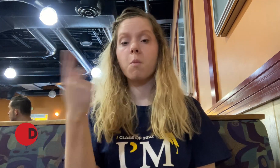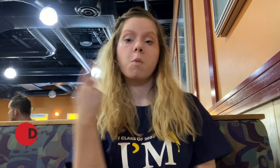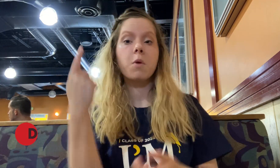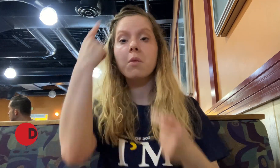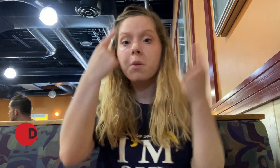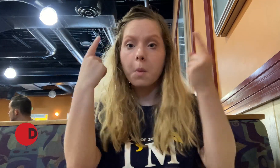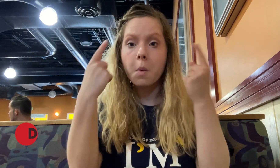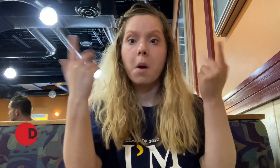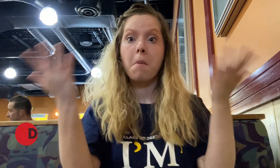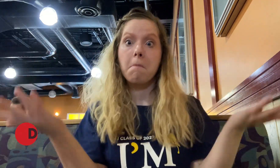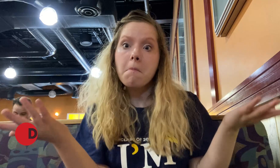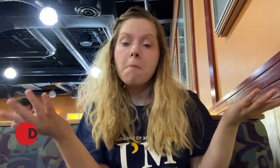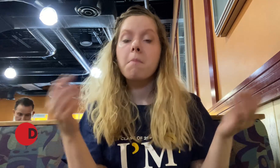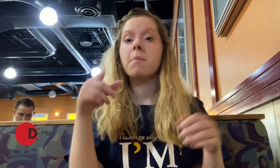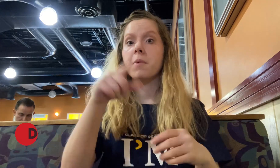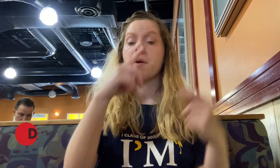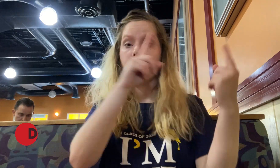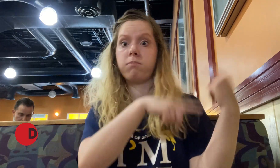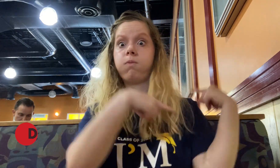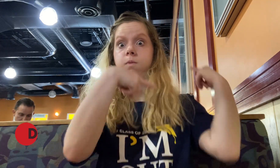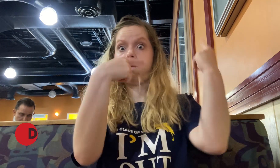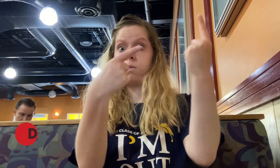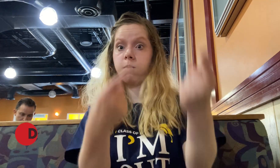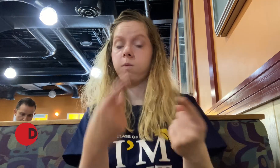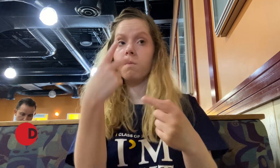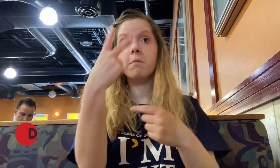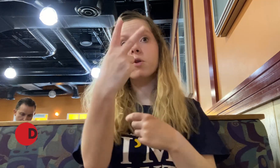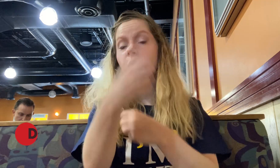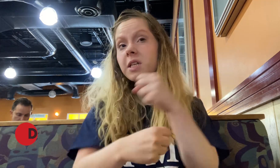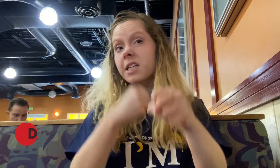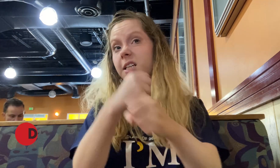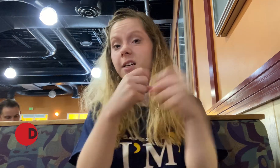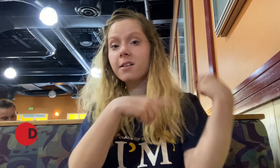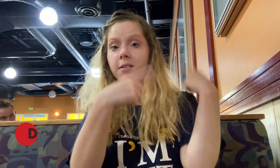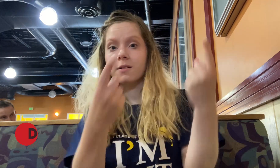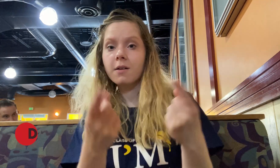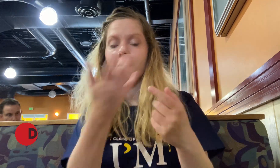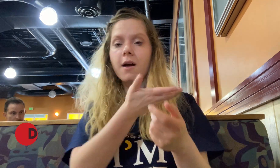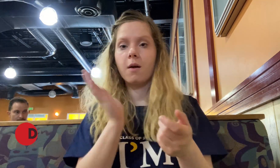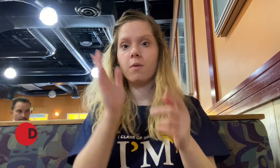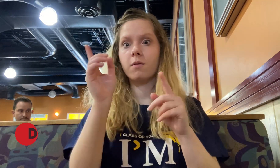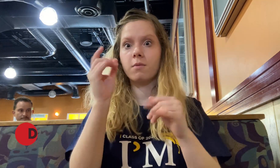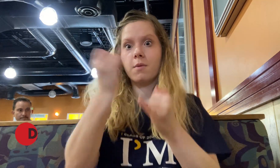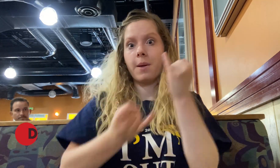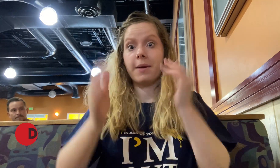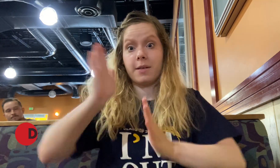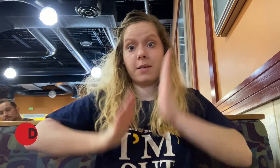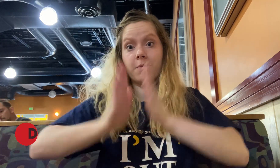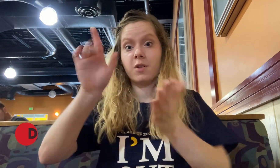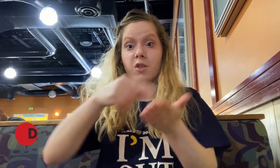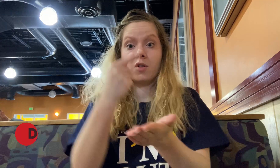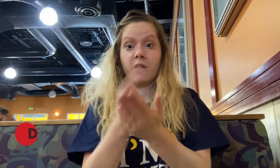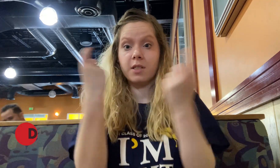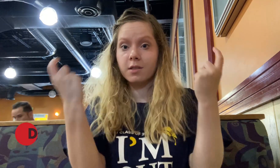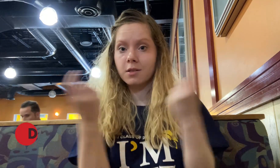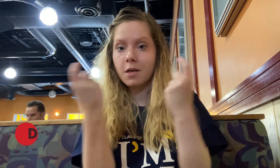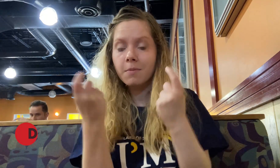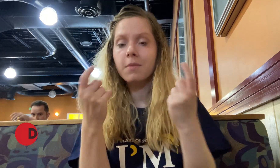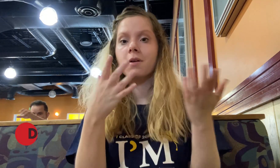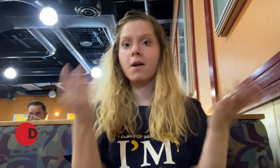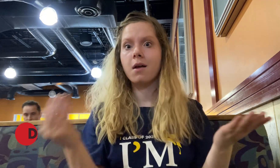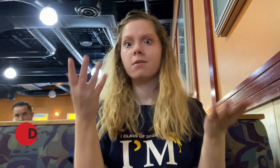We thought since it's been 2 years since our last in-person graduation celebration